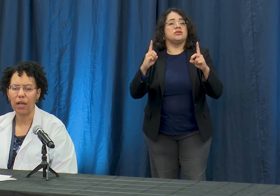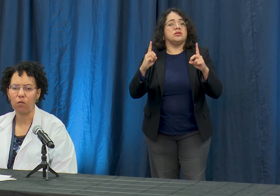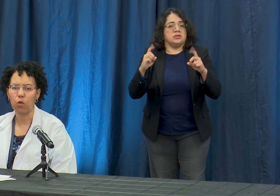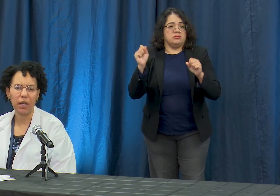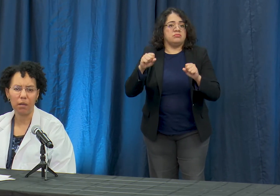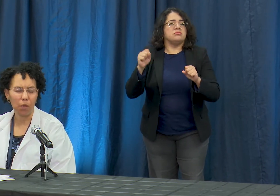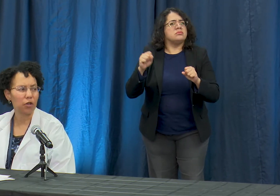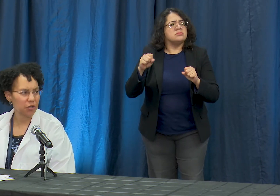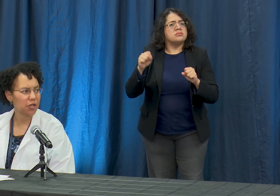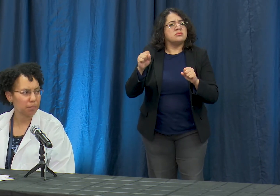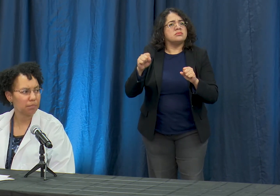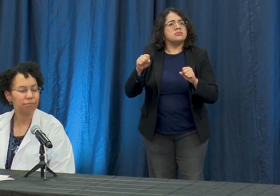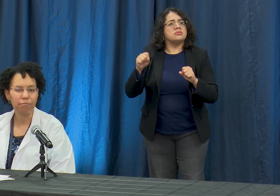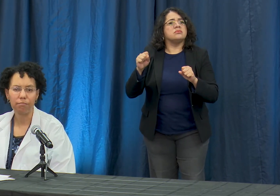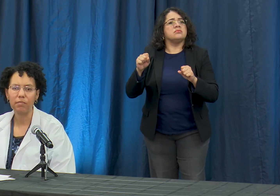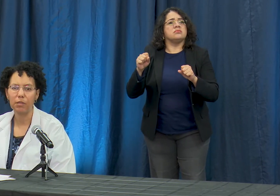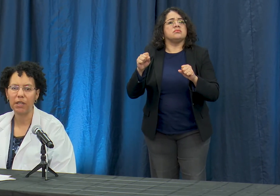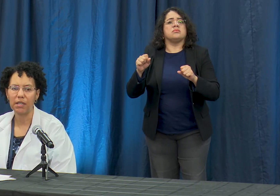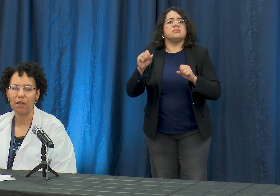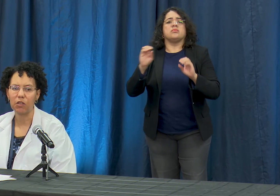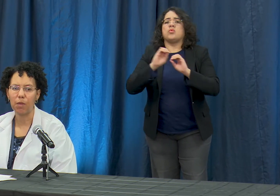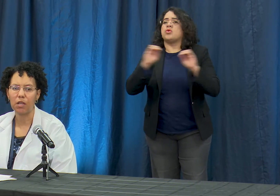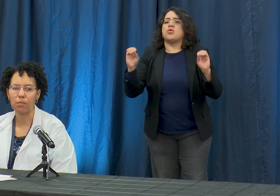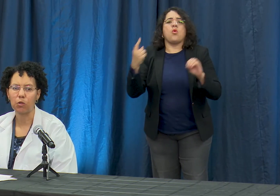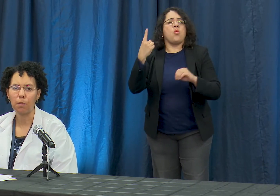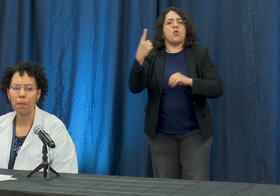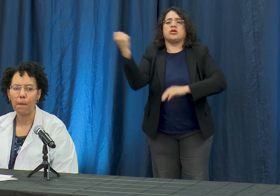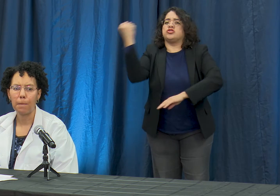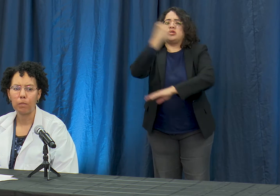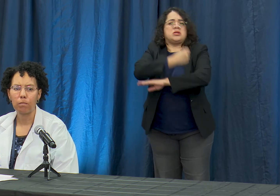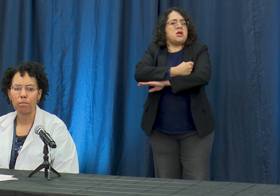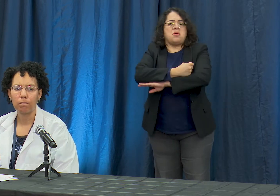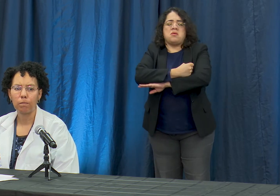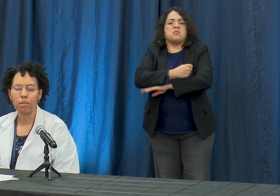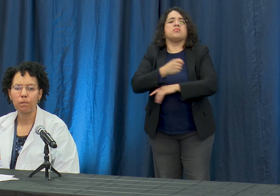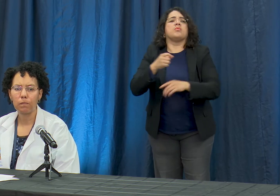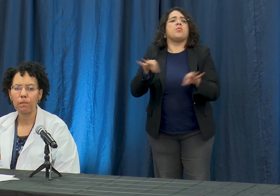kind of working in partnership to be as safe as possible.